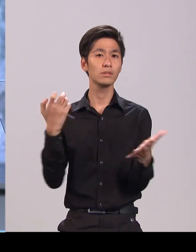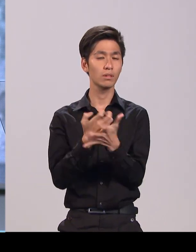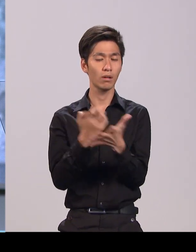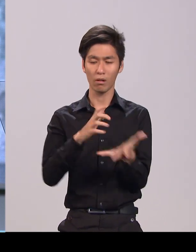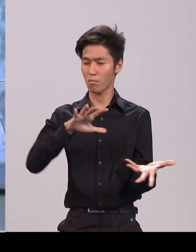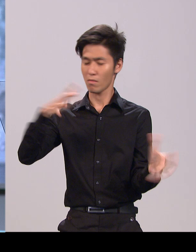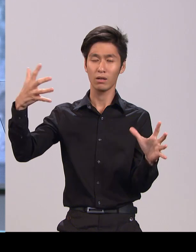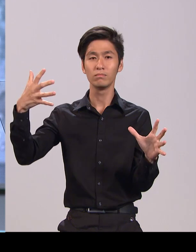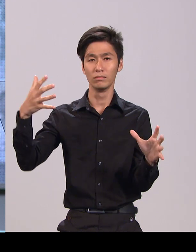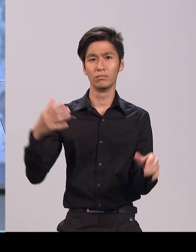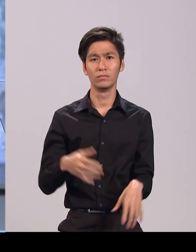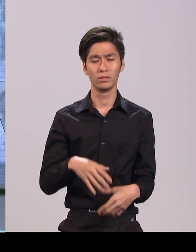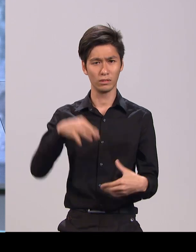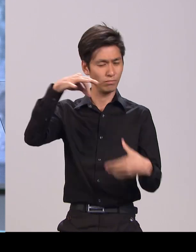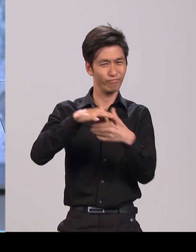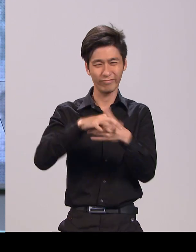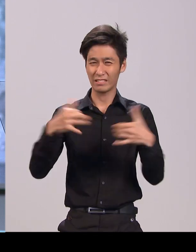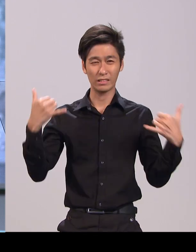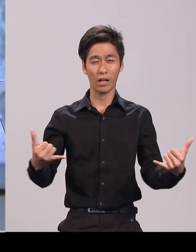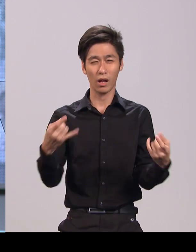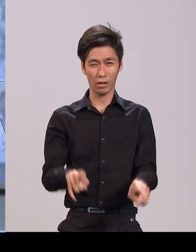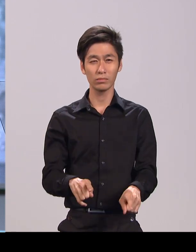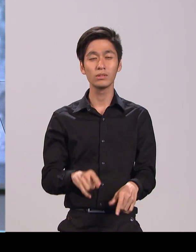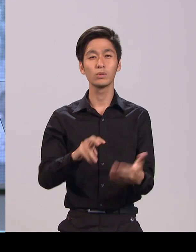We held general elections immediately in November 2001.